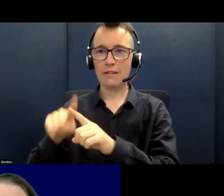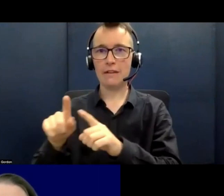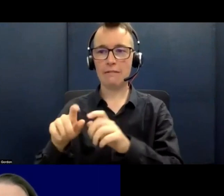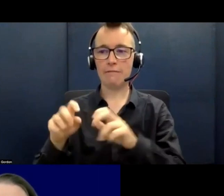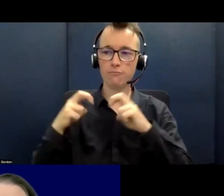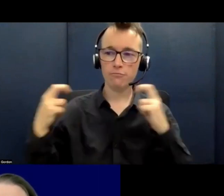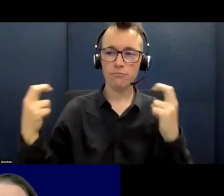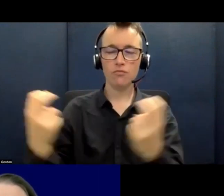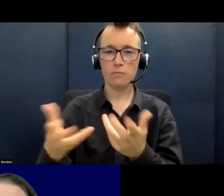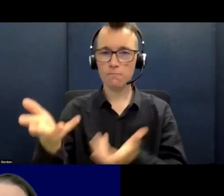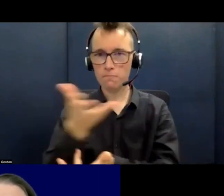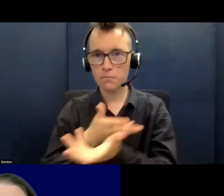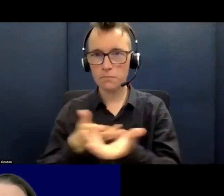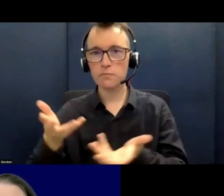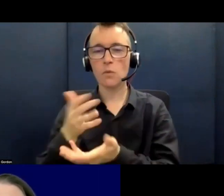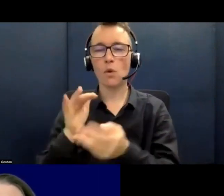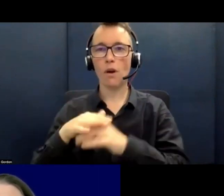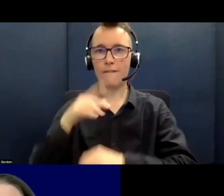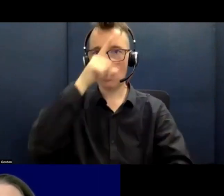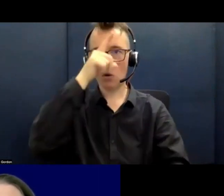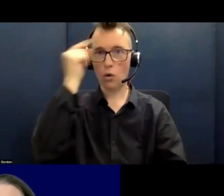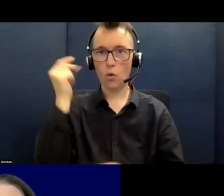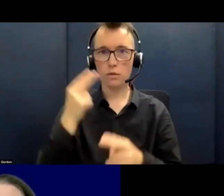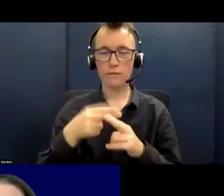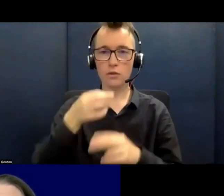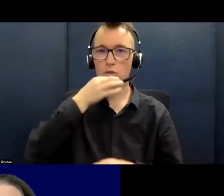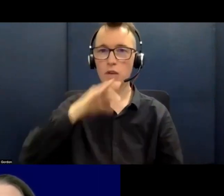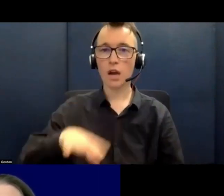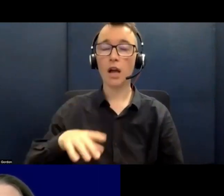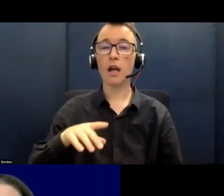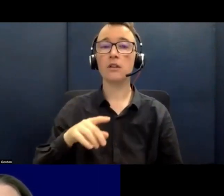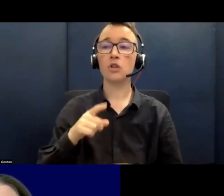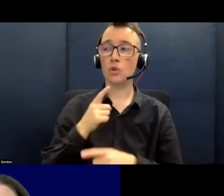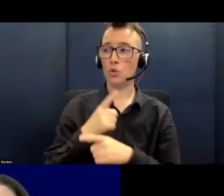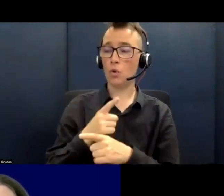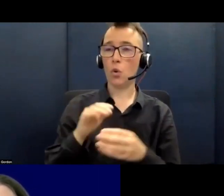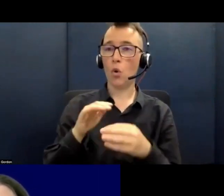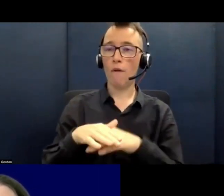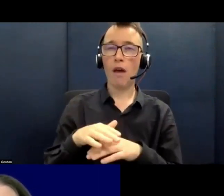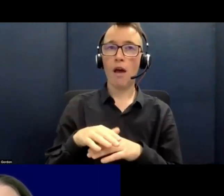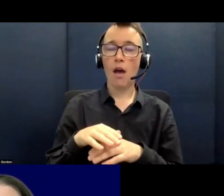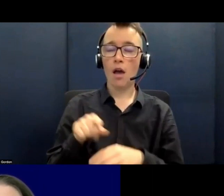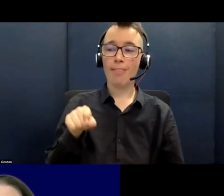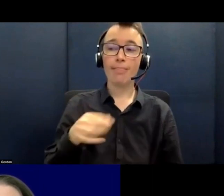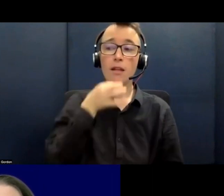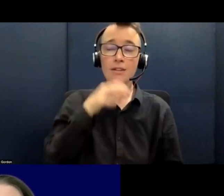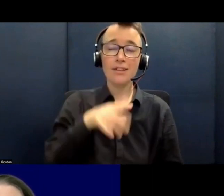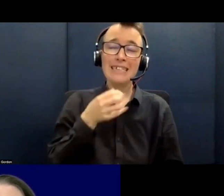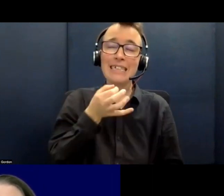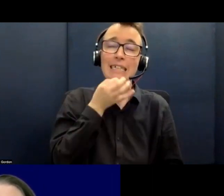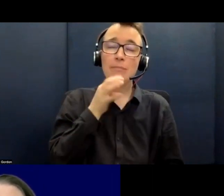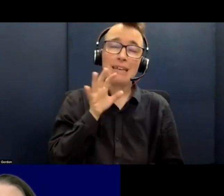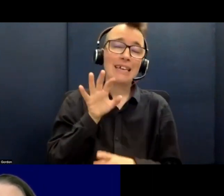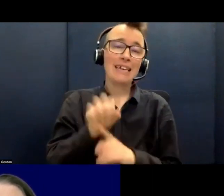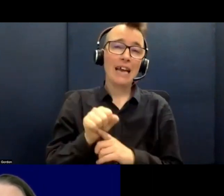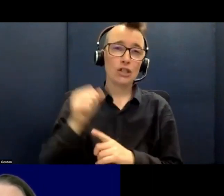that light perception can be utilised in any way to to help with daily routines, to help that child